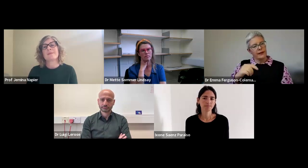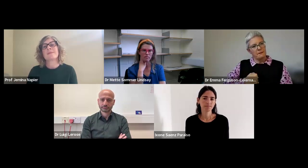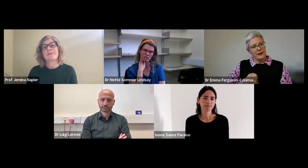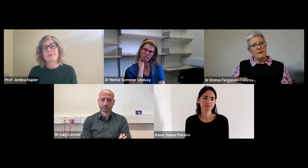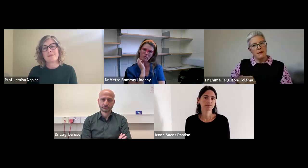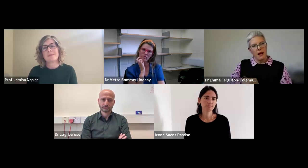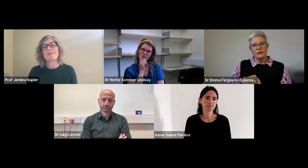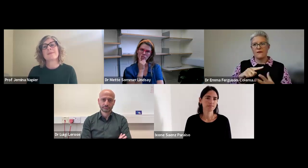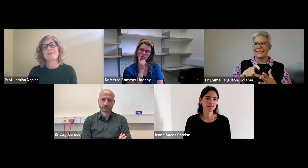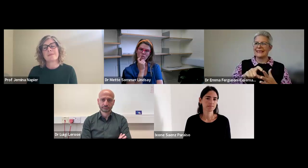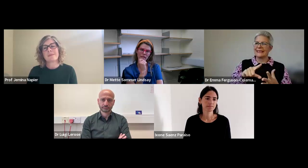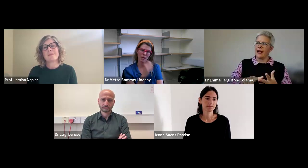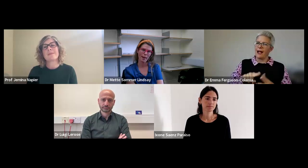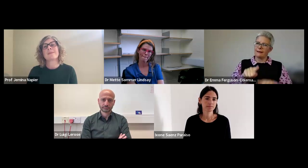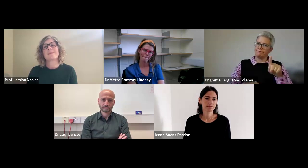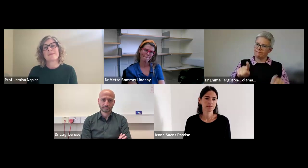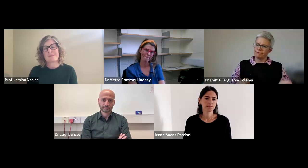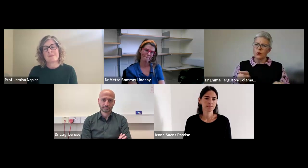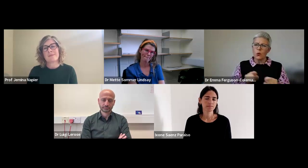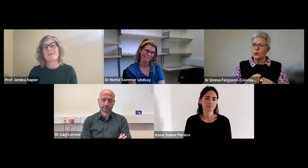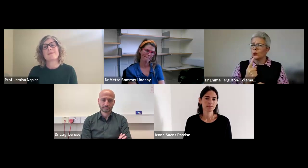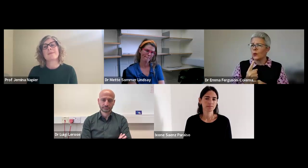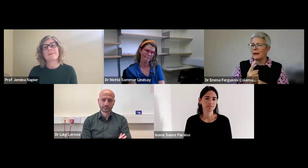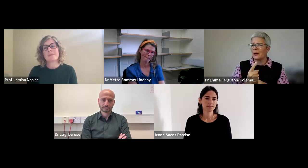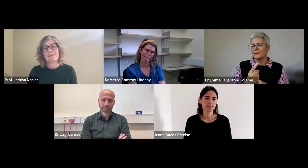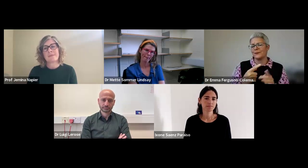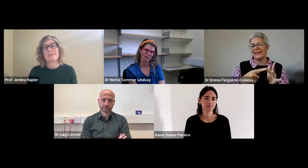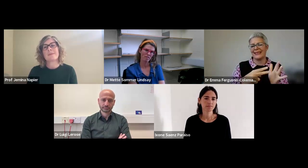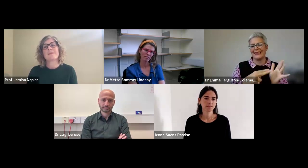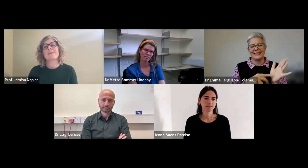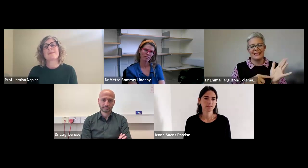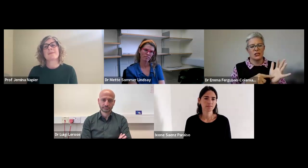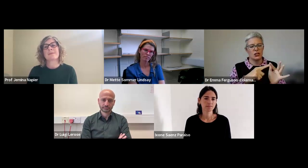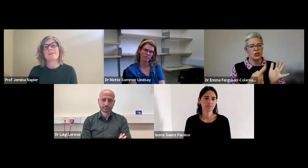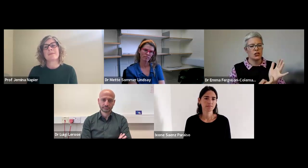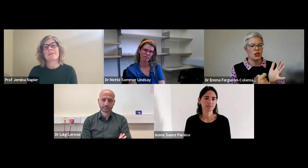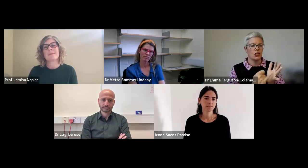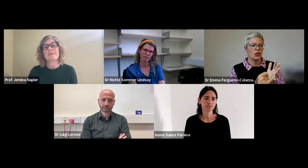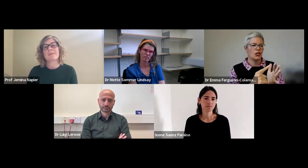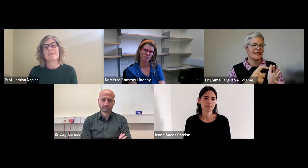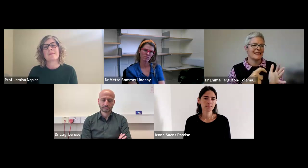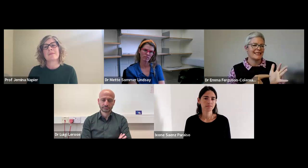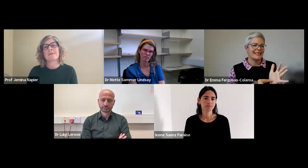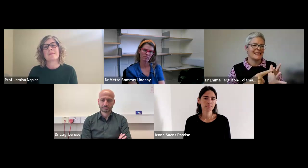that people are validated - that they feel they are part of an EDI process.